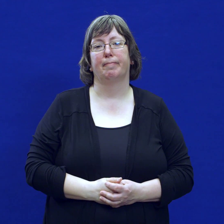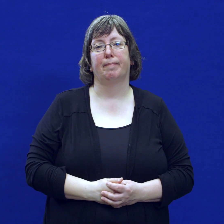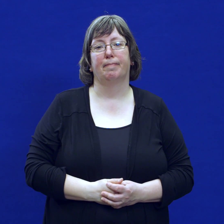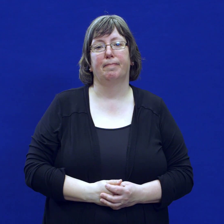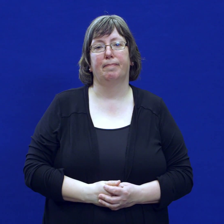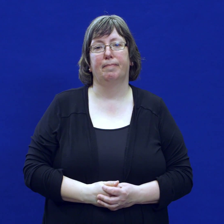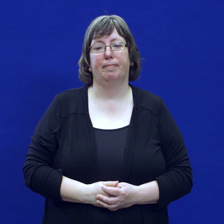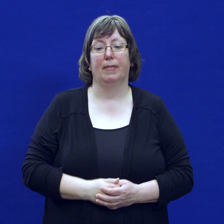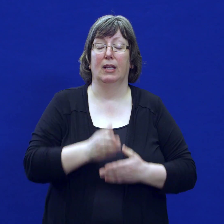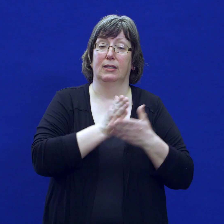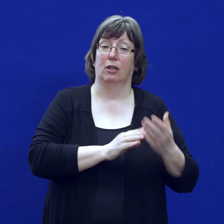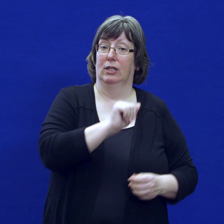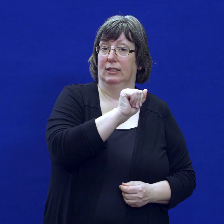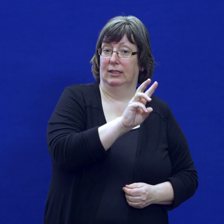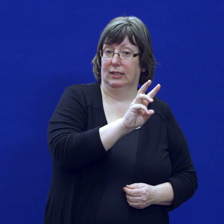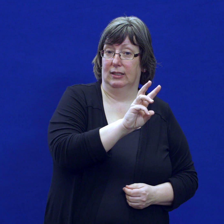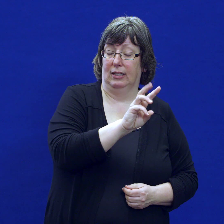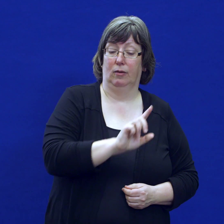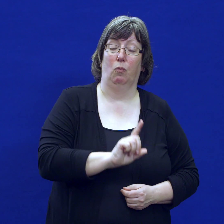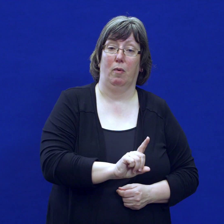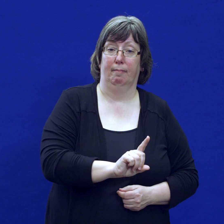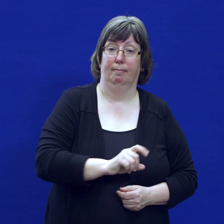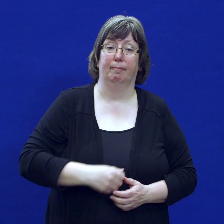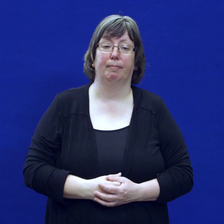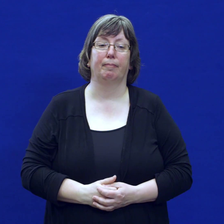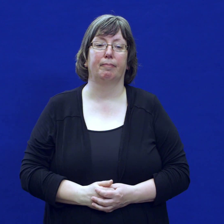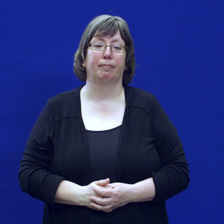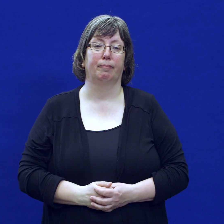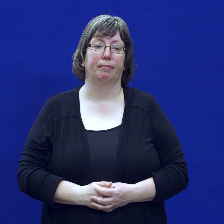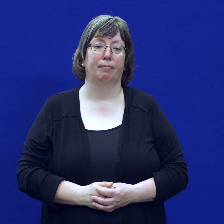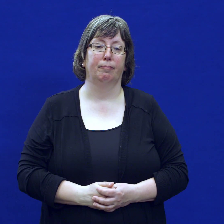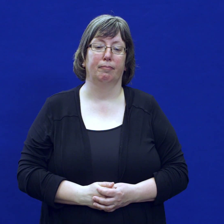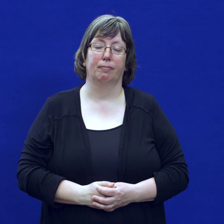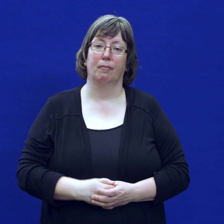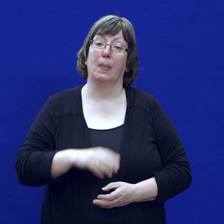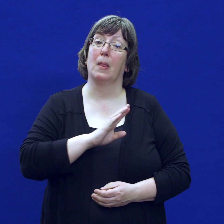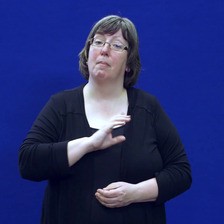section 16 subsection 1